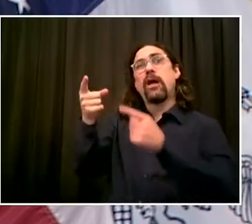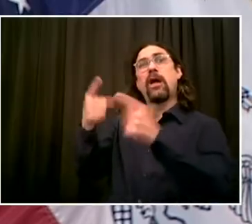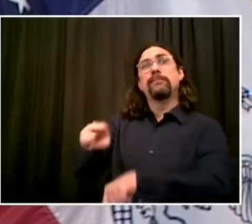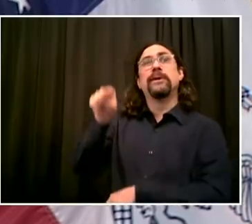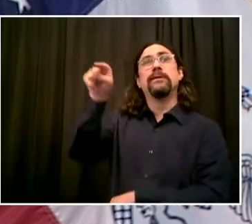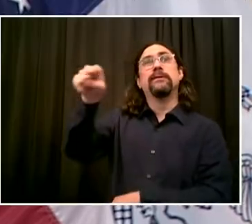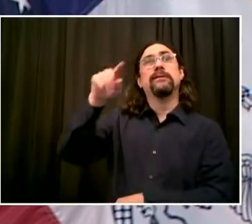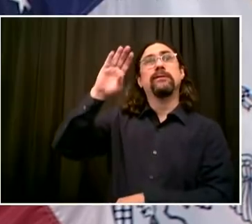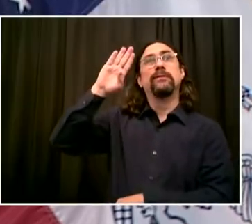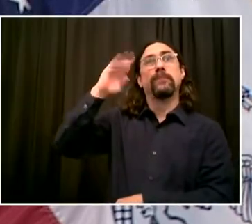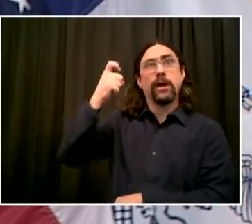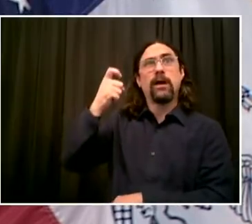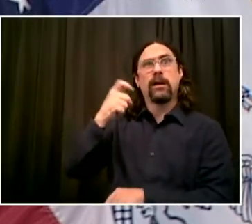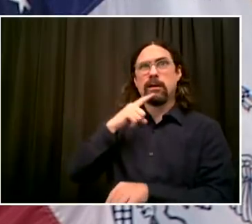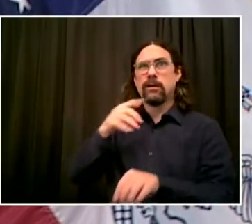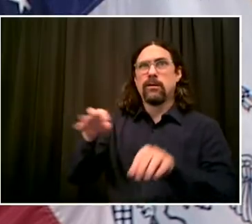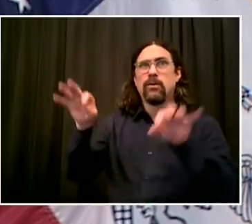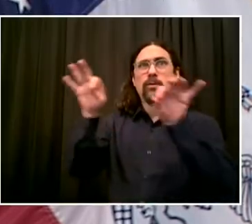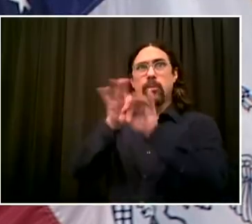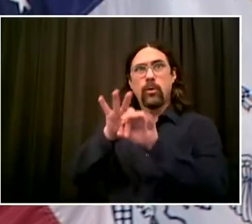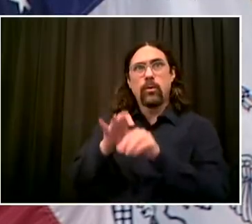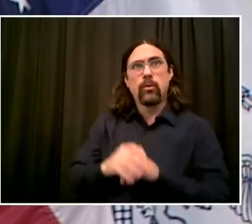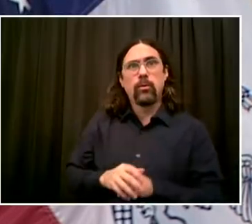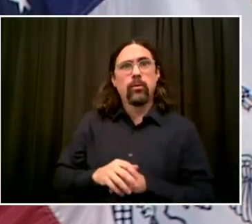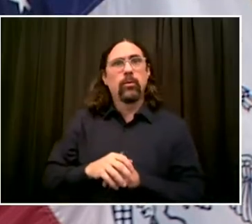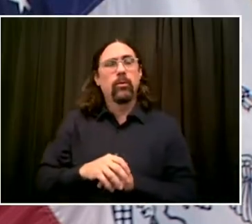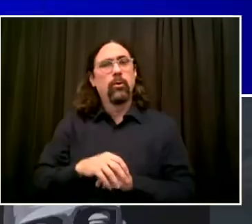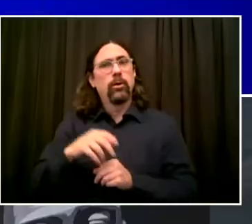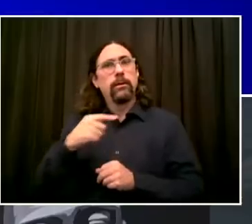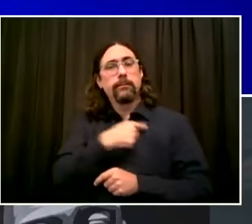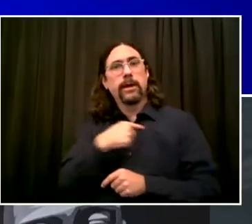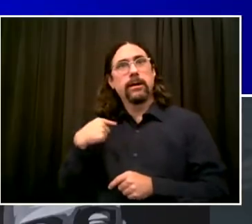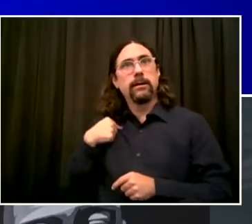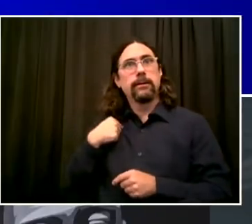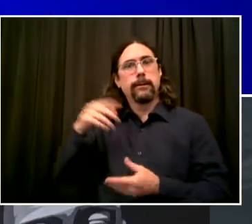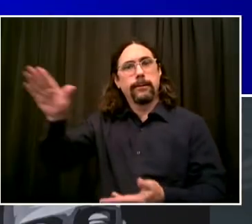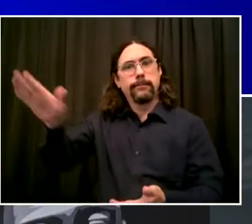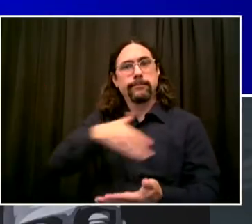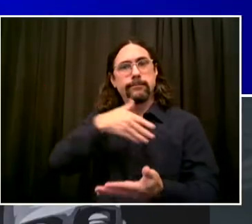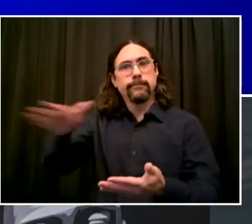FOR MANY REASONS. ONPE, AITINNG THBE LAK CLIVES